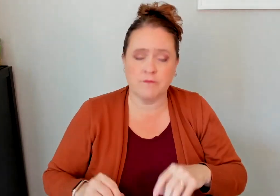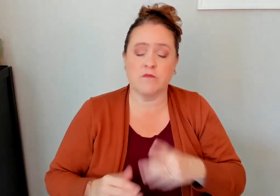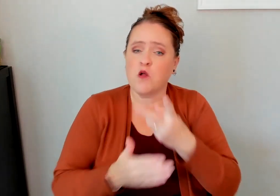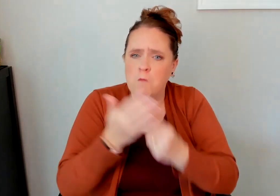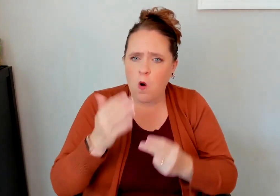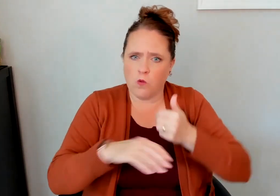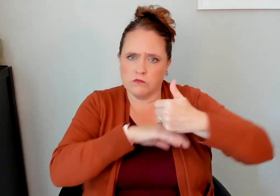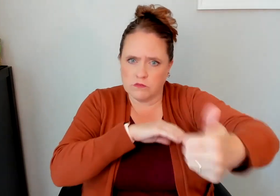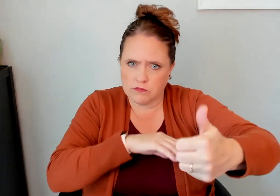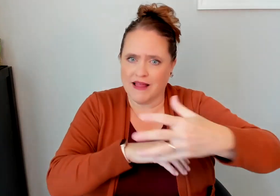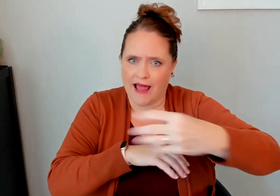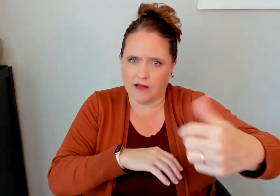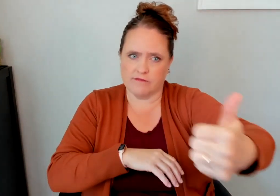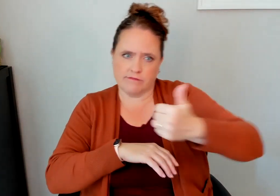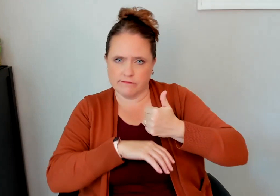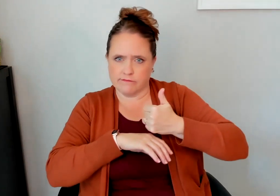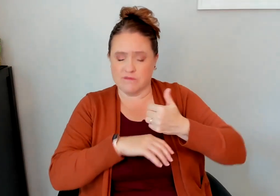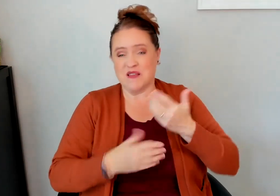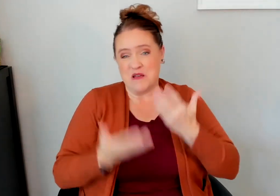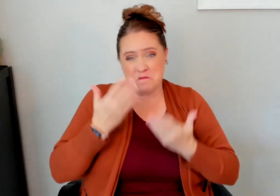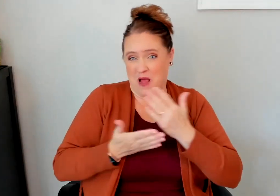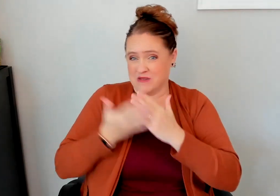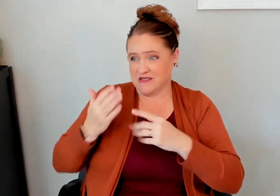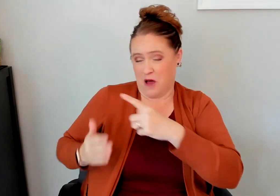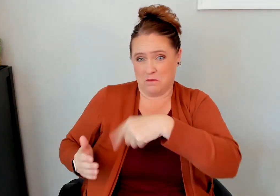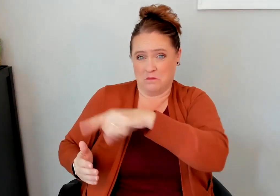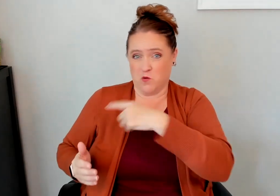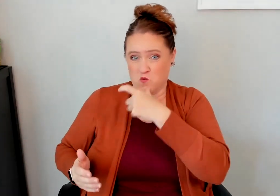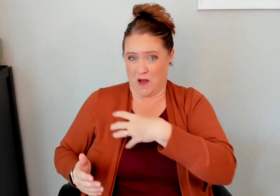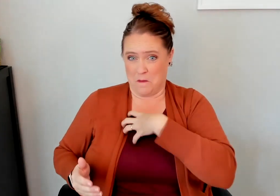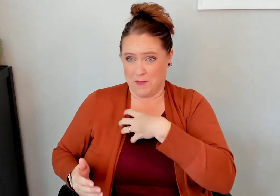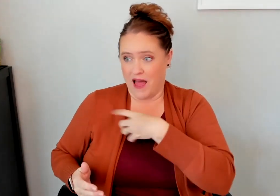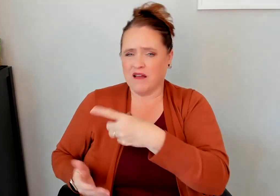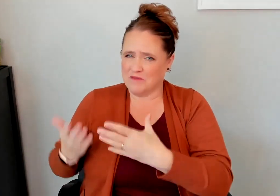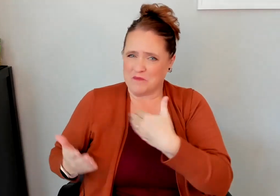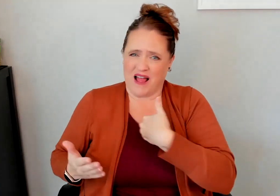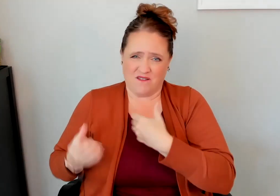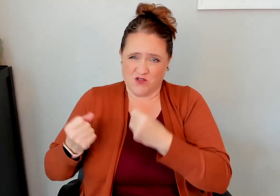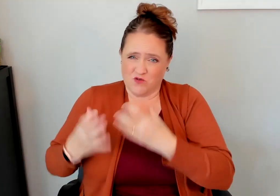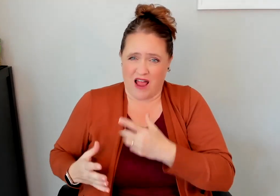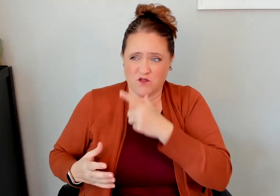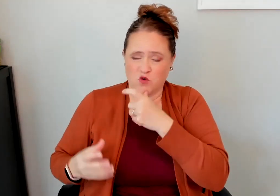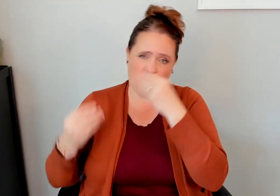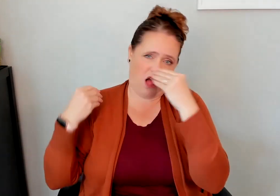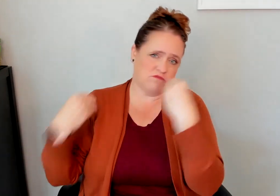the potholes, um both to and from, our driver was fantastic. i'm guessing people who complained